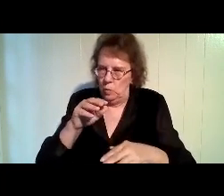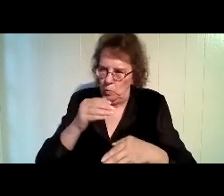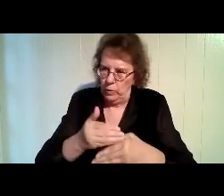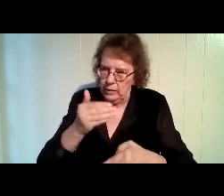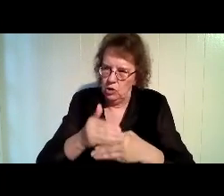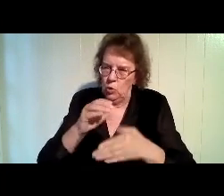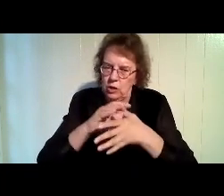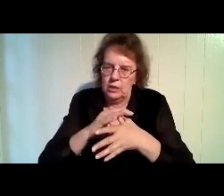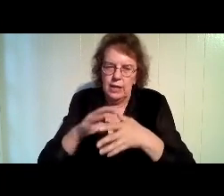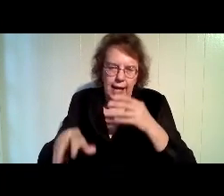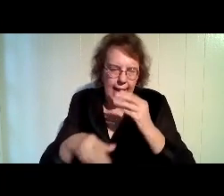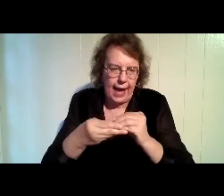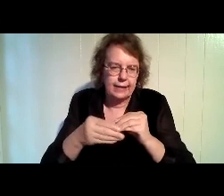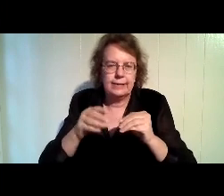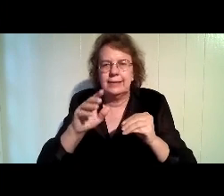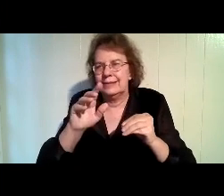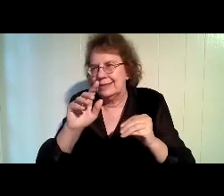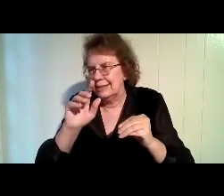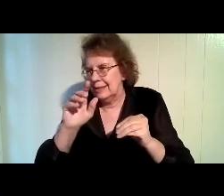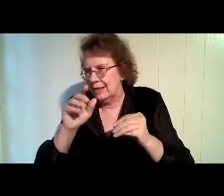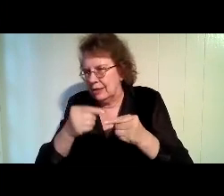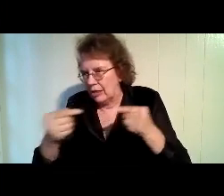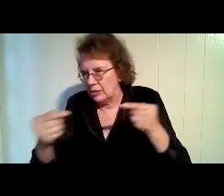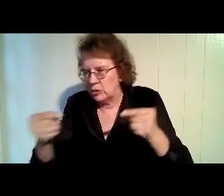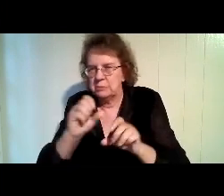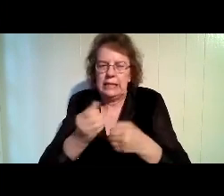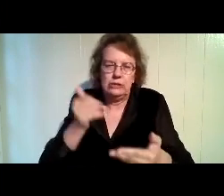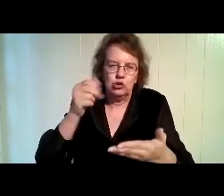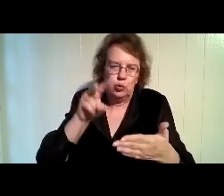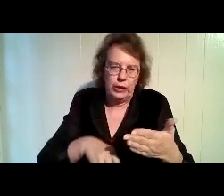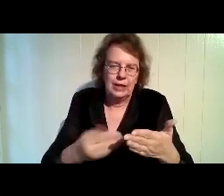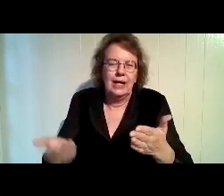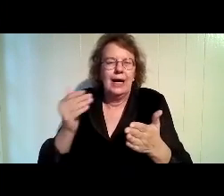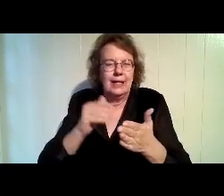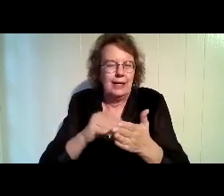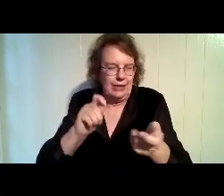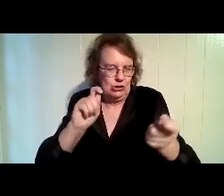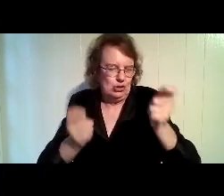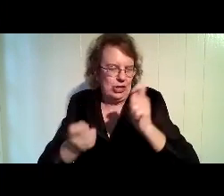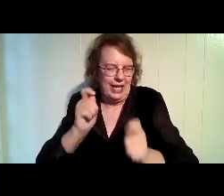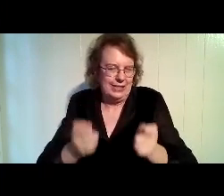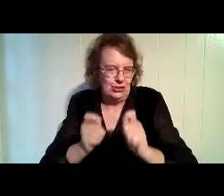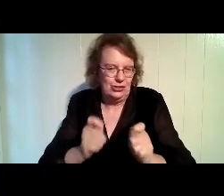and make text easier to read. This is just again going to dim the entire content of the window. To make your subtitles